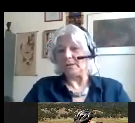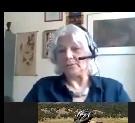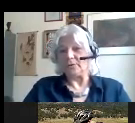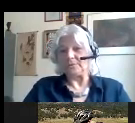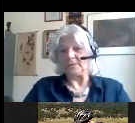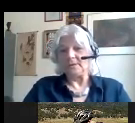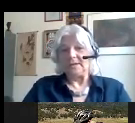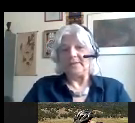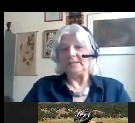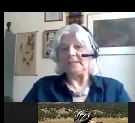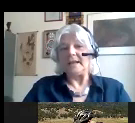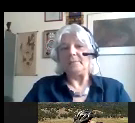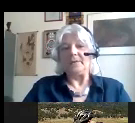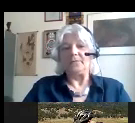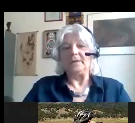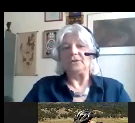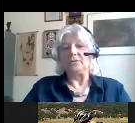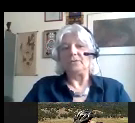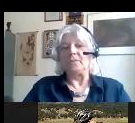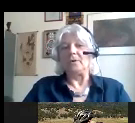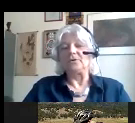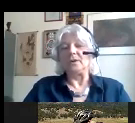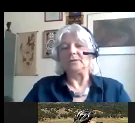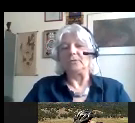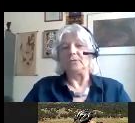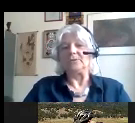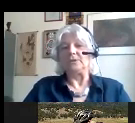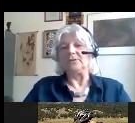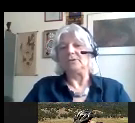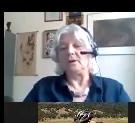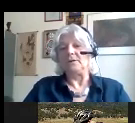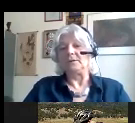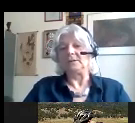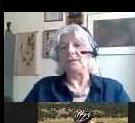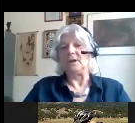marginalized groups. Even today, men, women, and children from marginalized groups still do the hardest, lowest